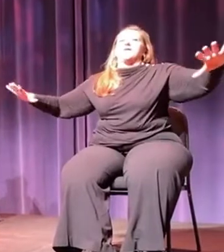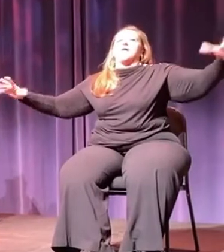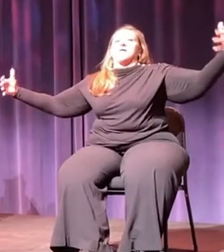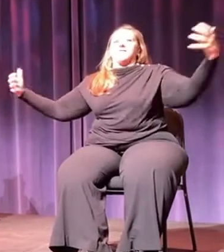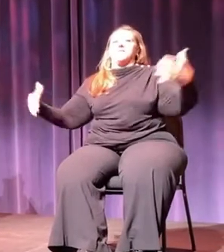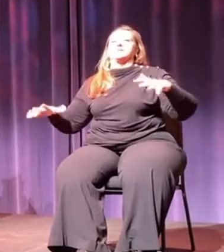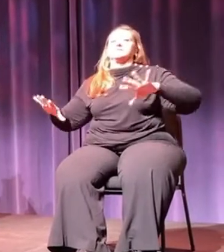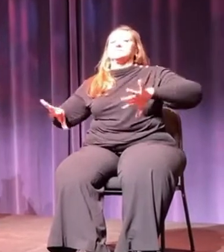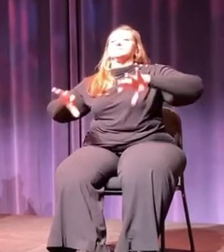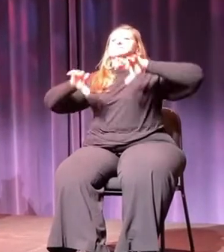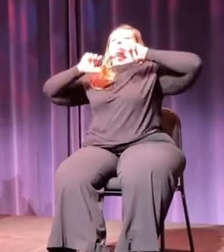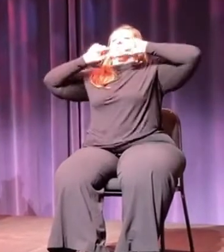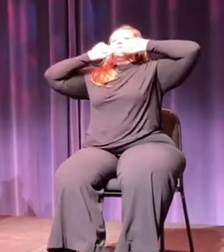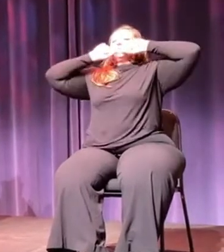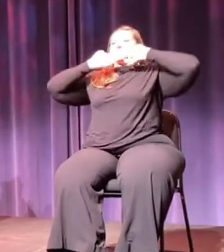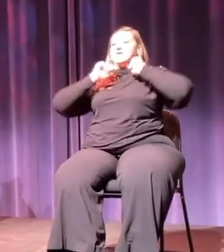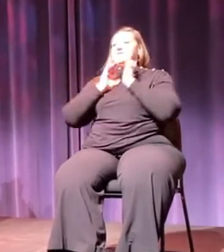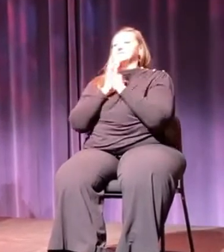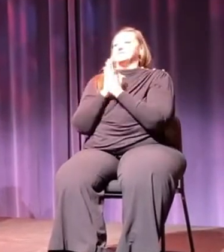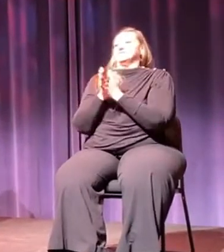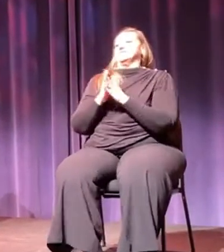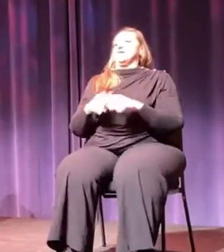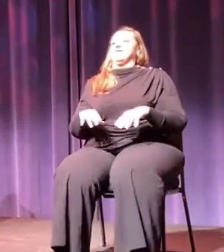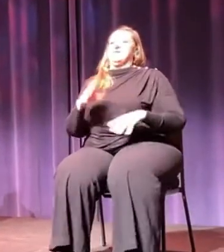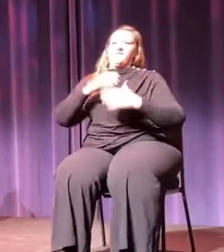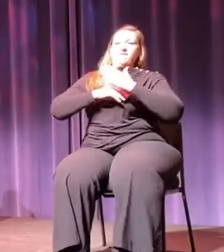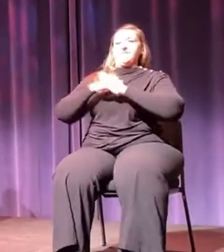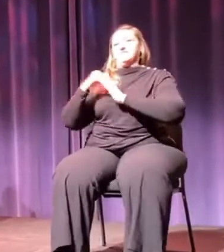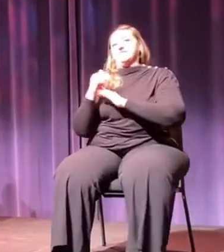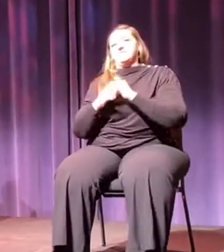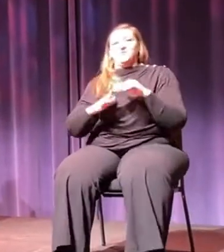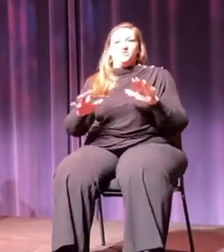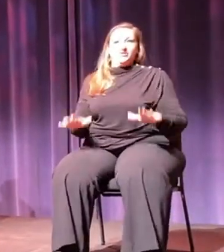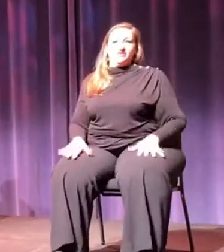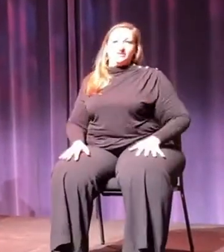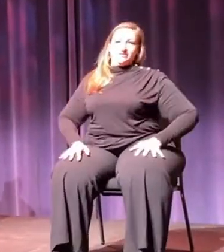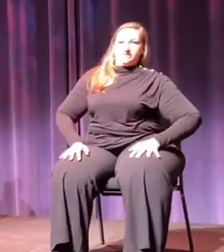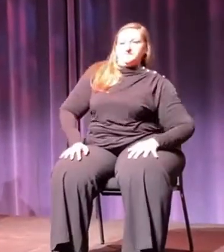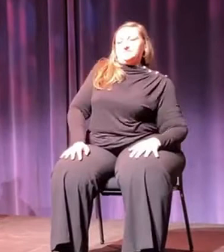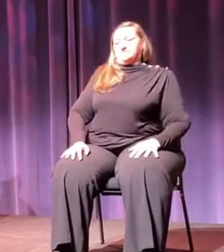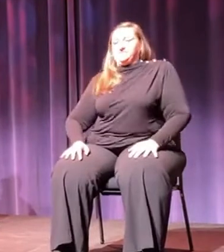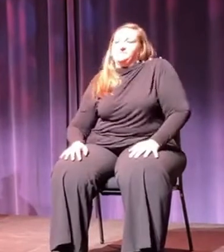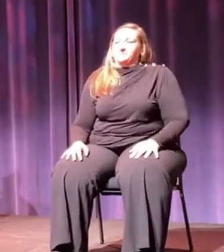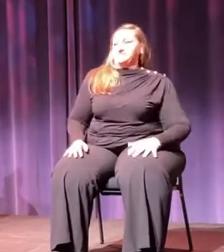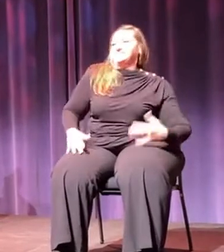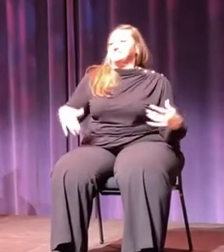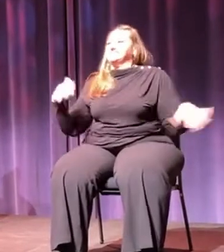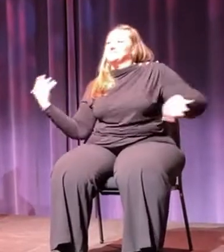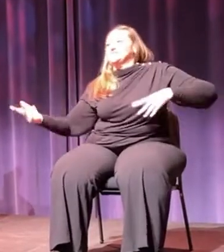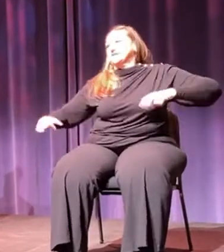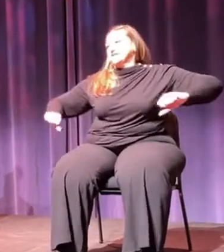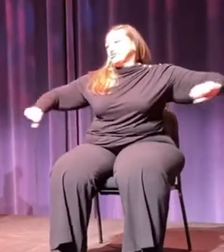So if you can just get a little more comfortable where you're seated, you know you can wiggle out, stretch a little.